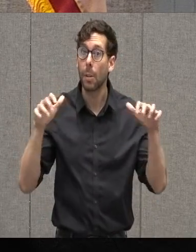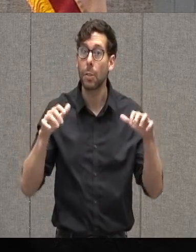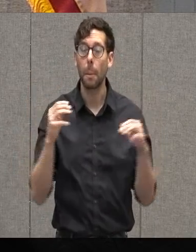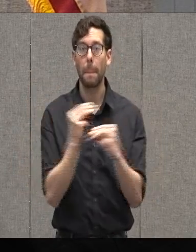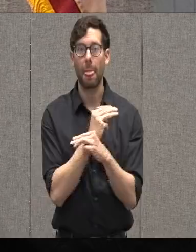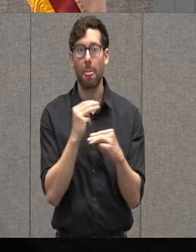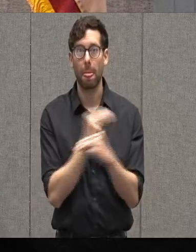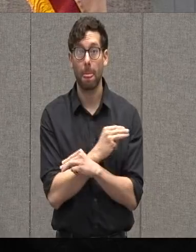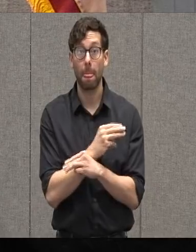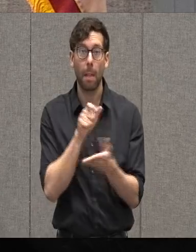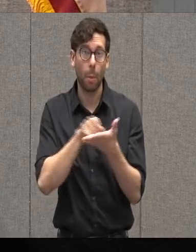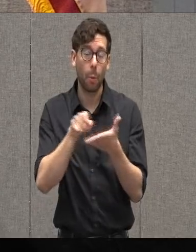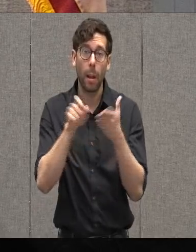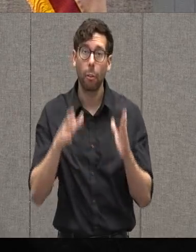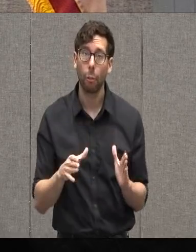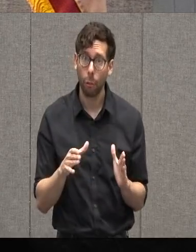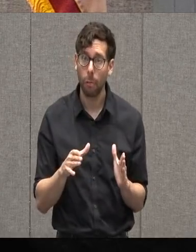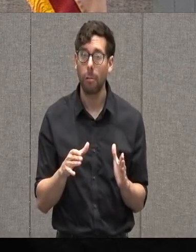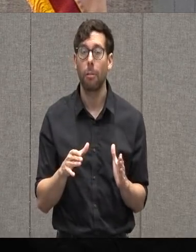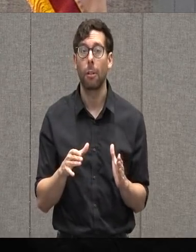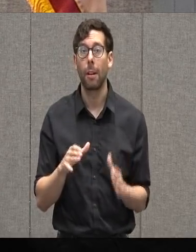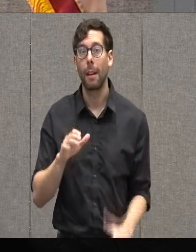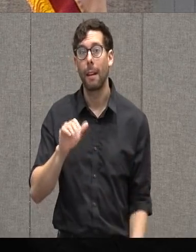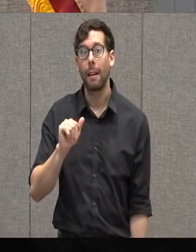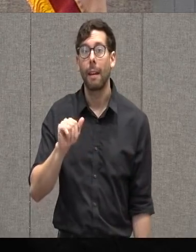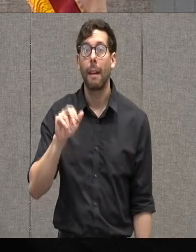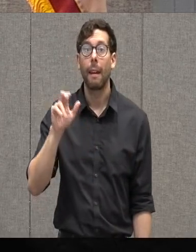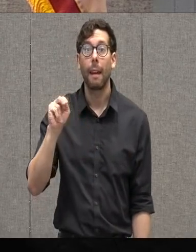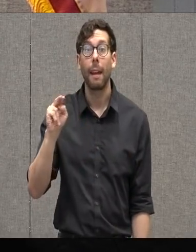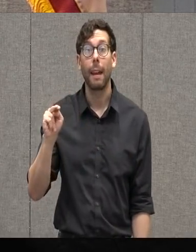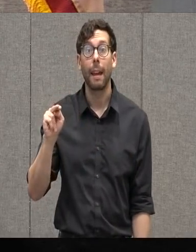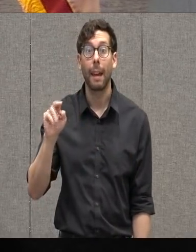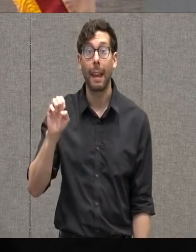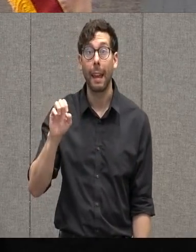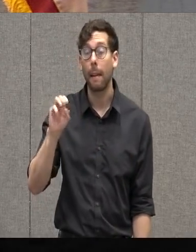Written by Anne Miranda.